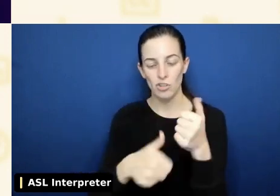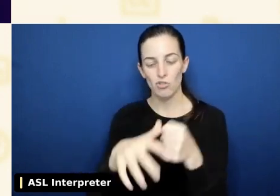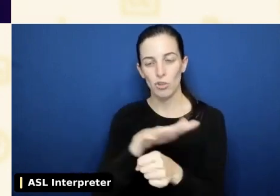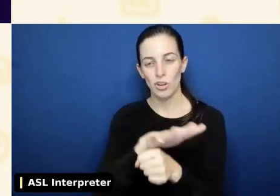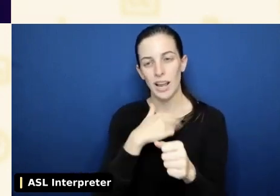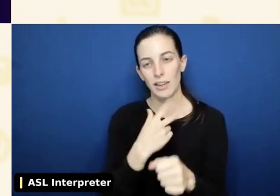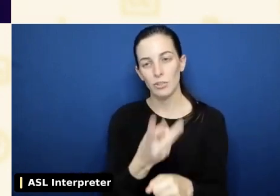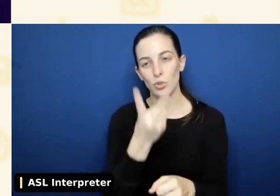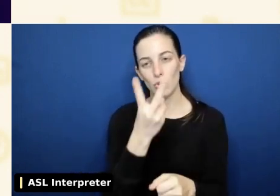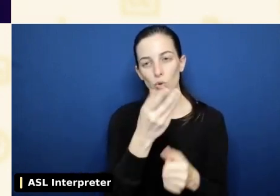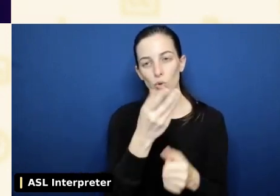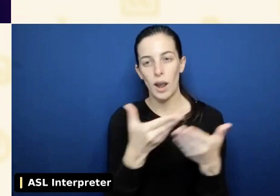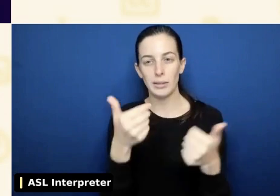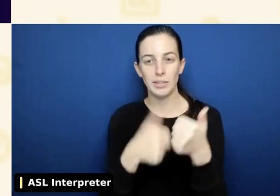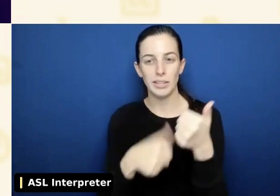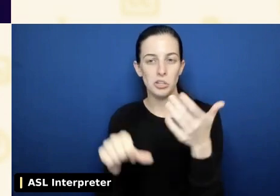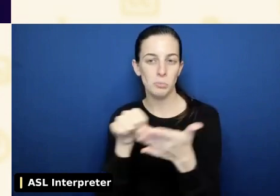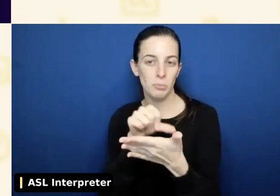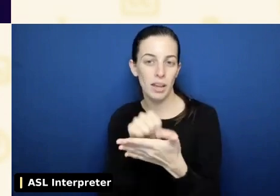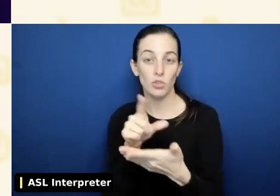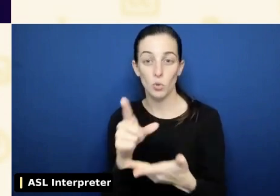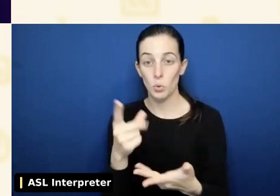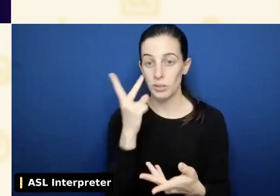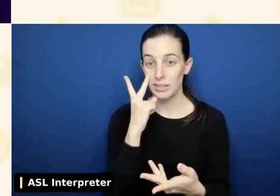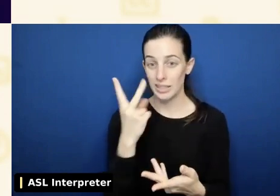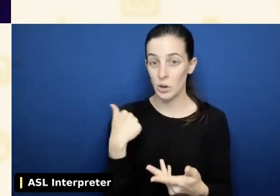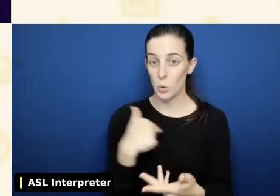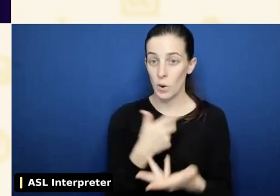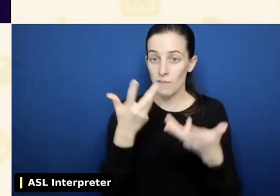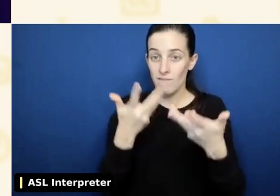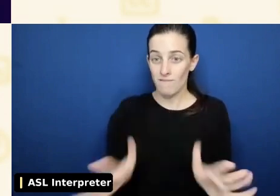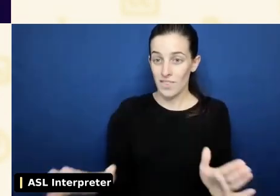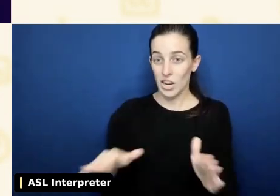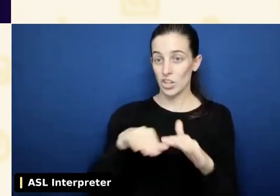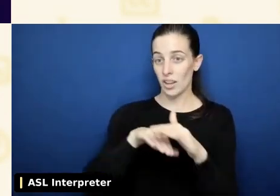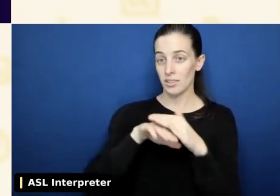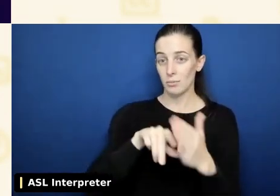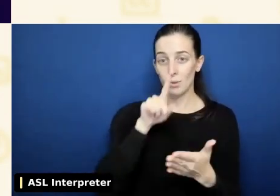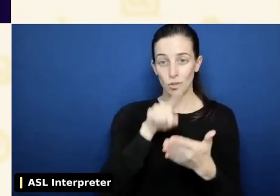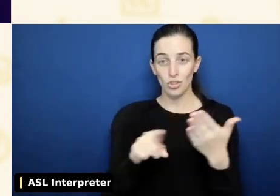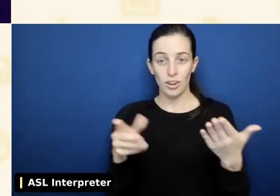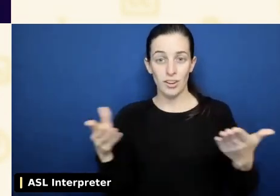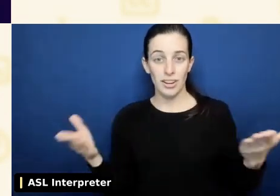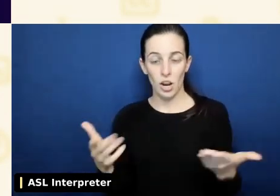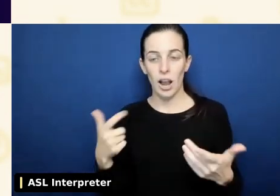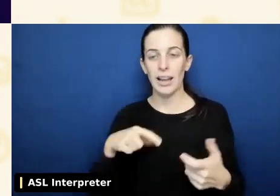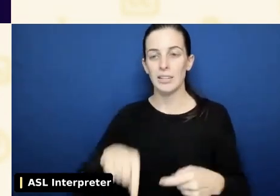So we finished the accessibility checker time here. If I need to go back, I'm going to press Shift B.